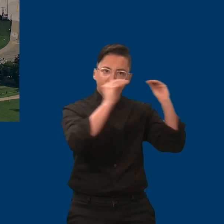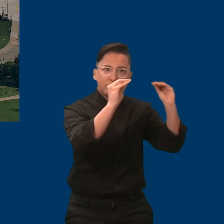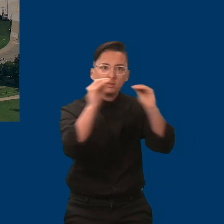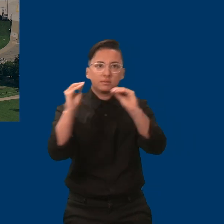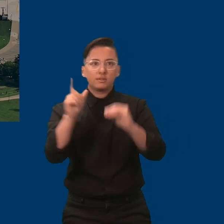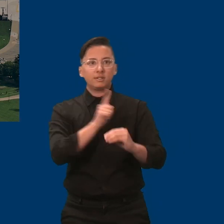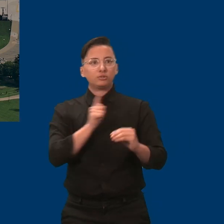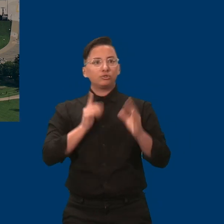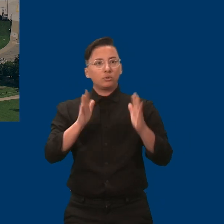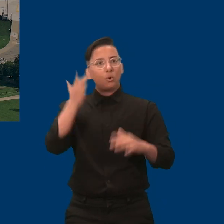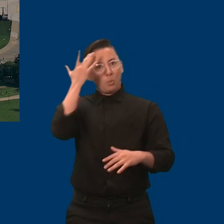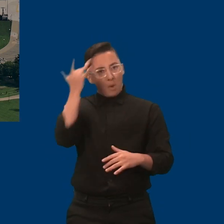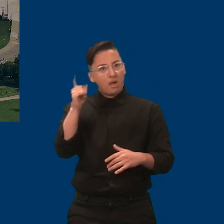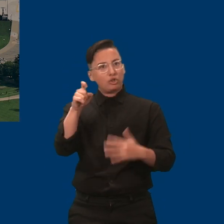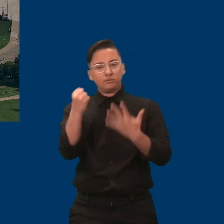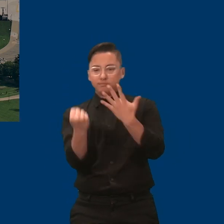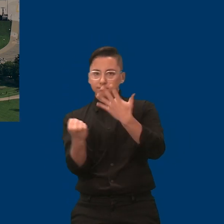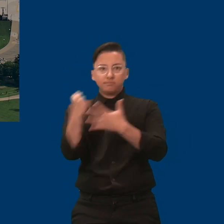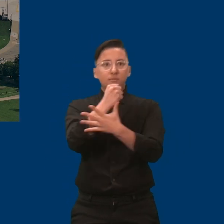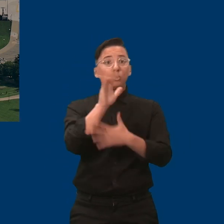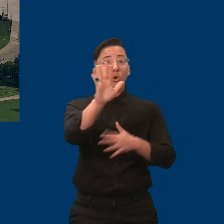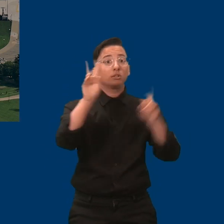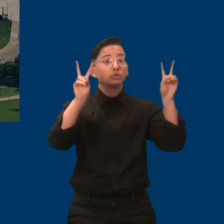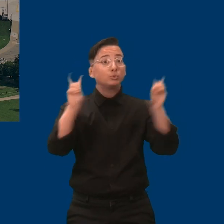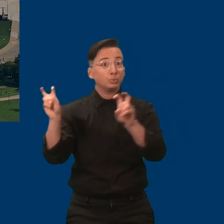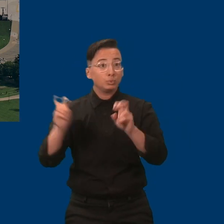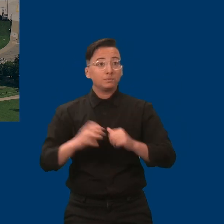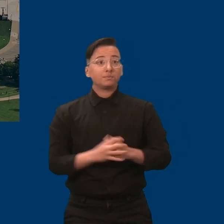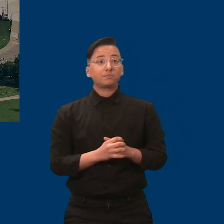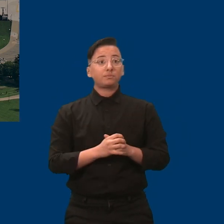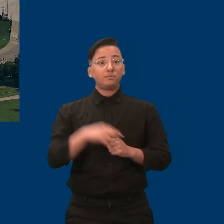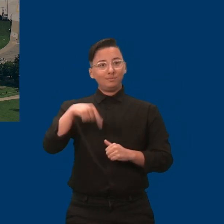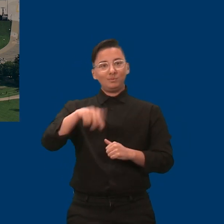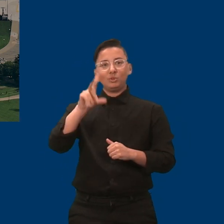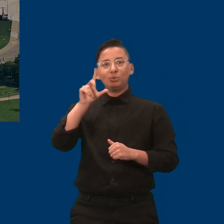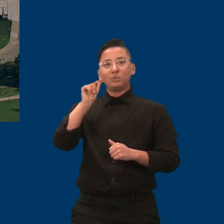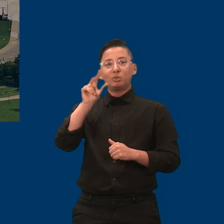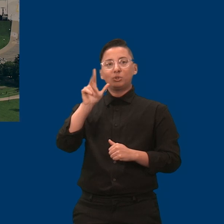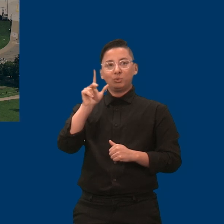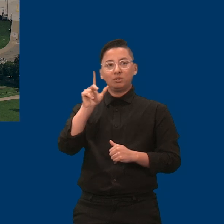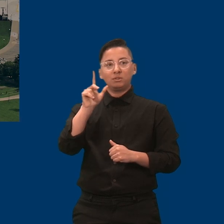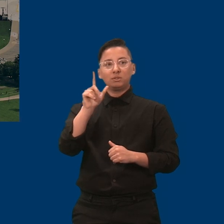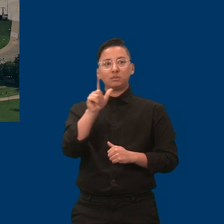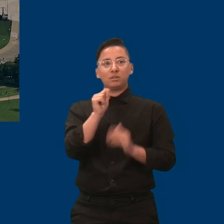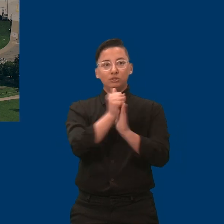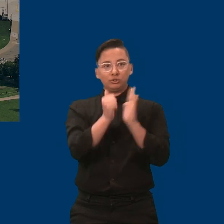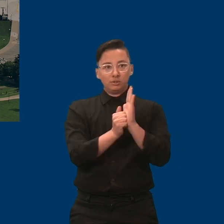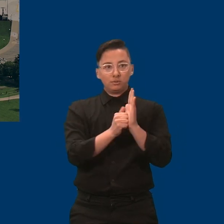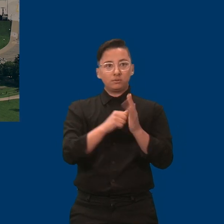Our 2023 legislative agenda is divided among three pillars. I chose to use the pillar metaphor